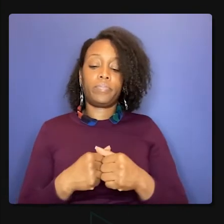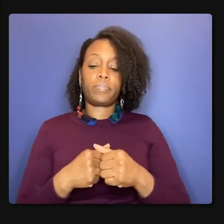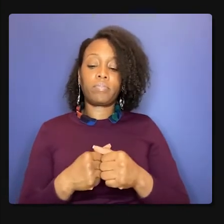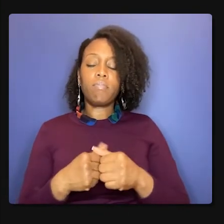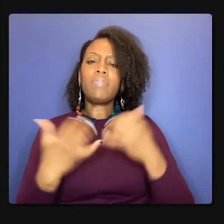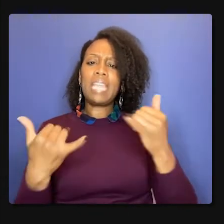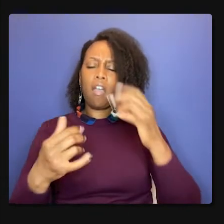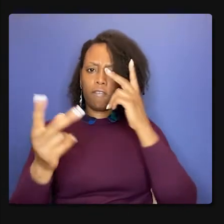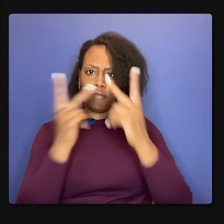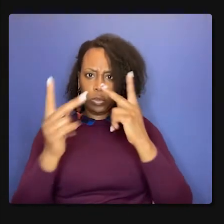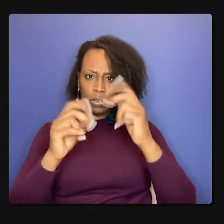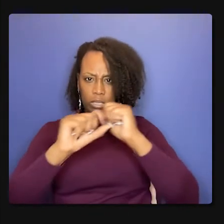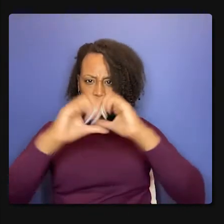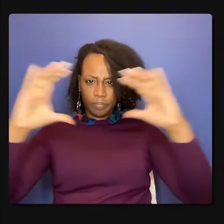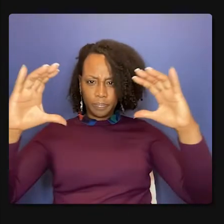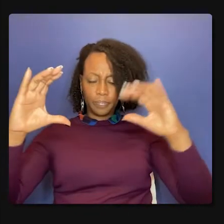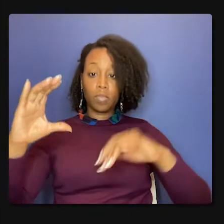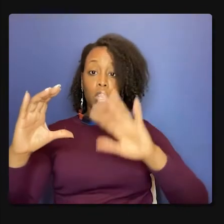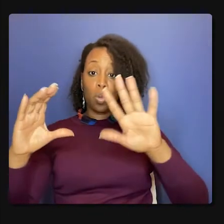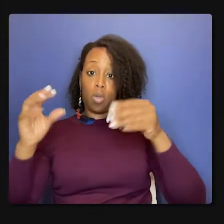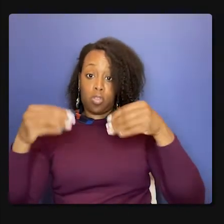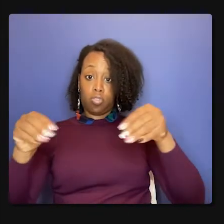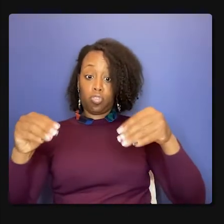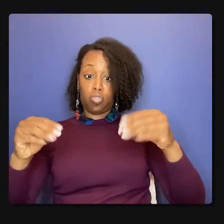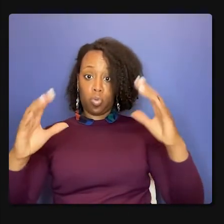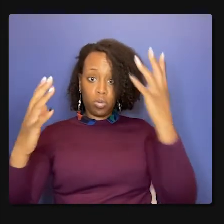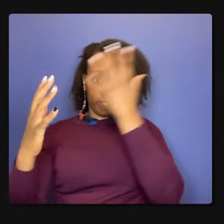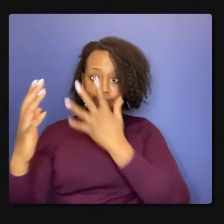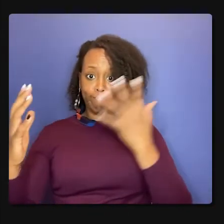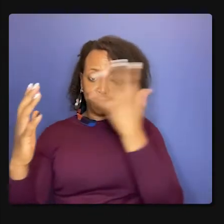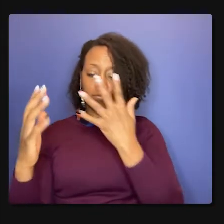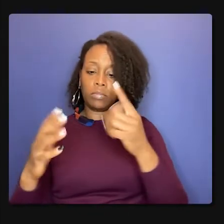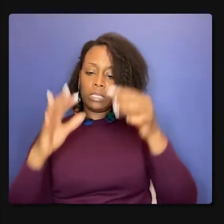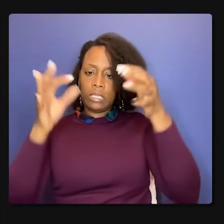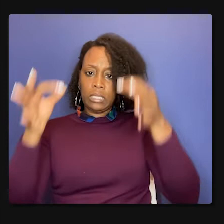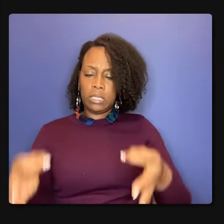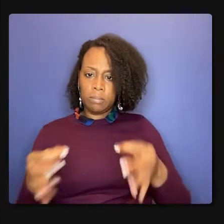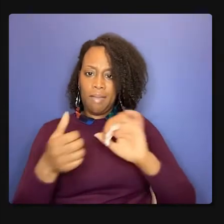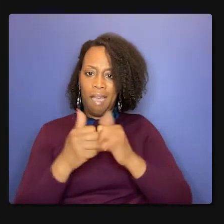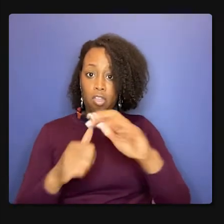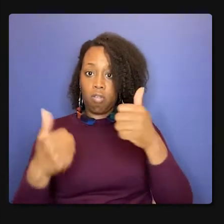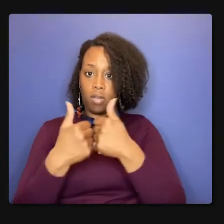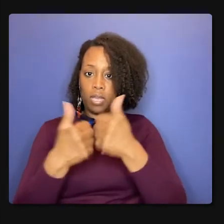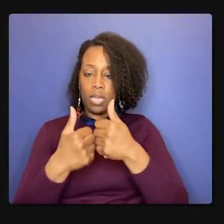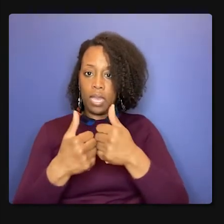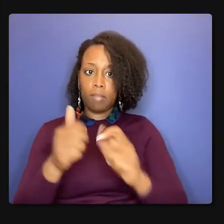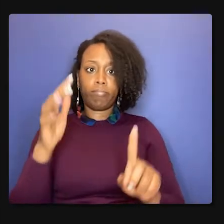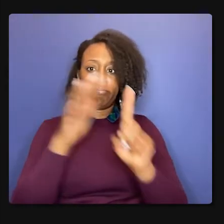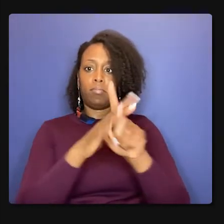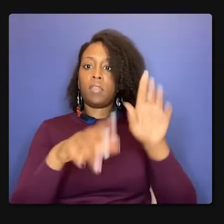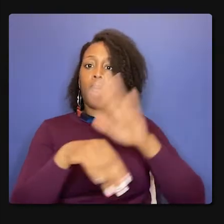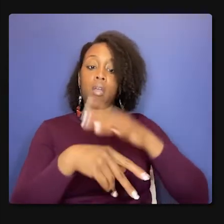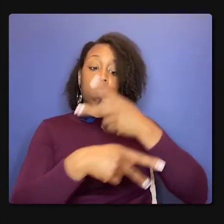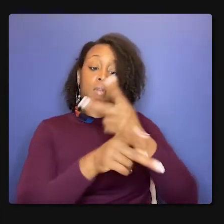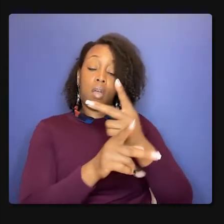In terms of visualization, your store presence determines how your game appears on our product pages,